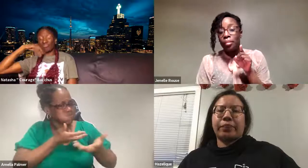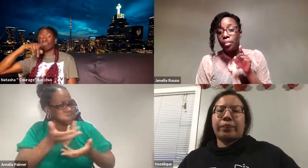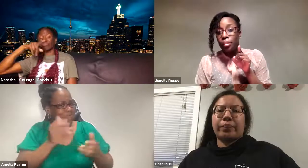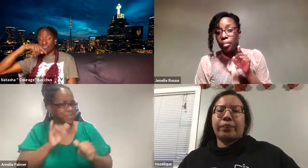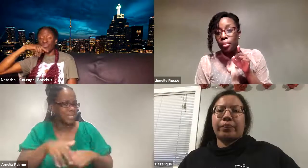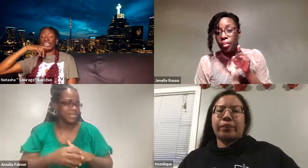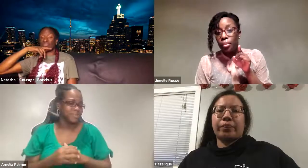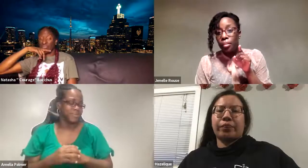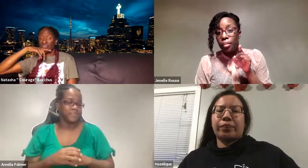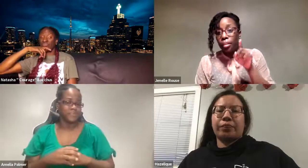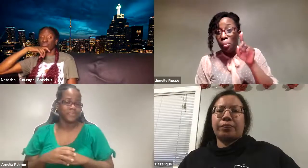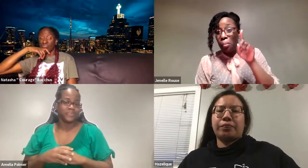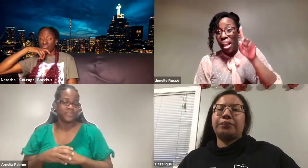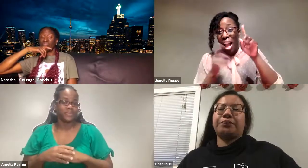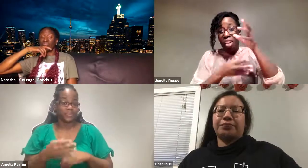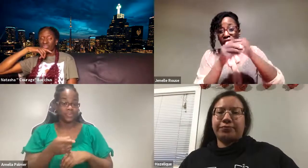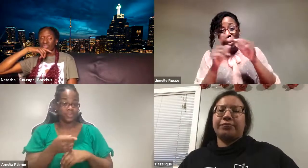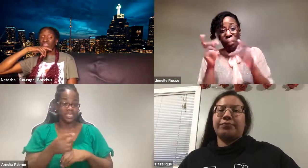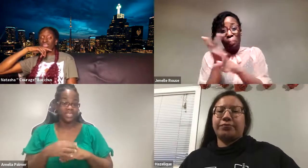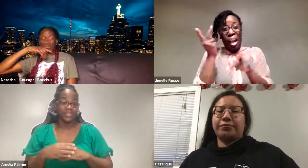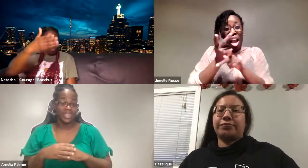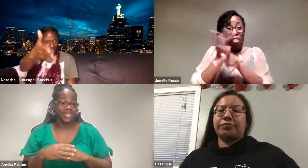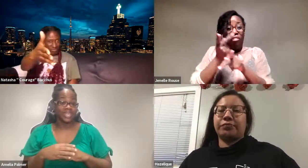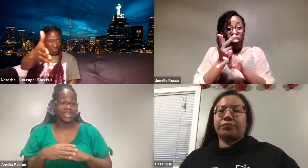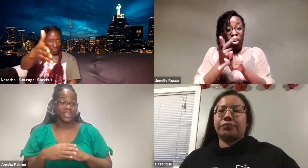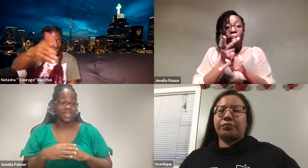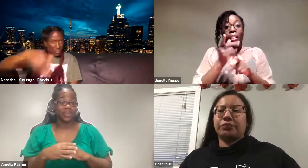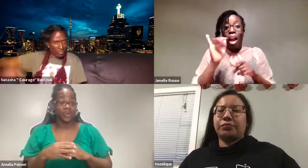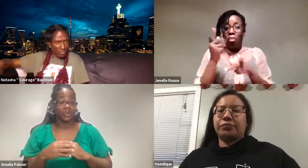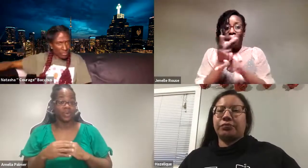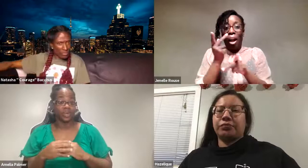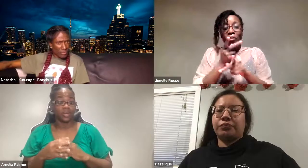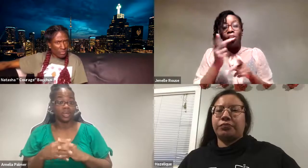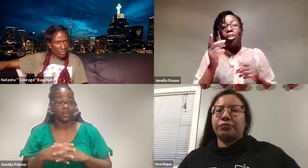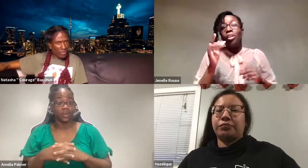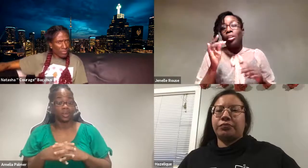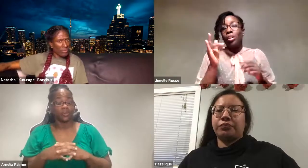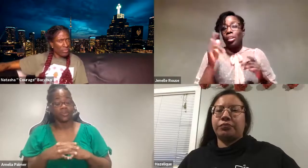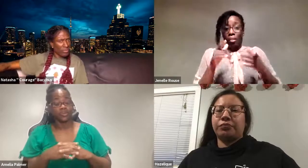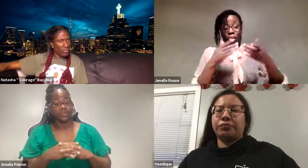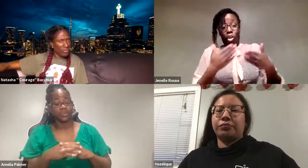become that reciprocity form of teaching. - i'm going to add says jenelle, be careful,